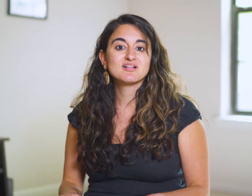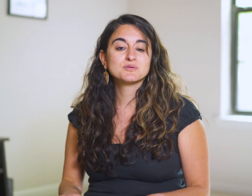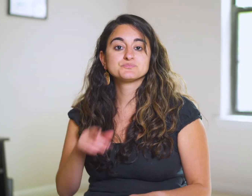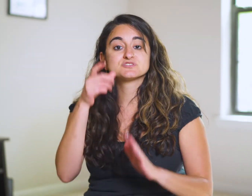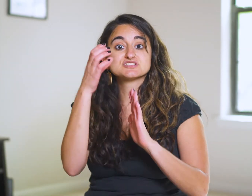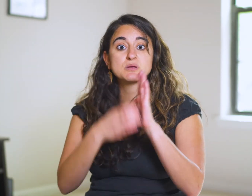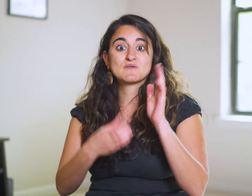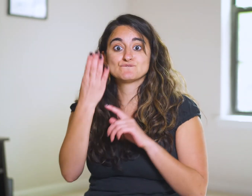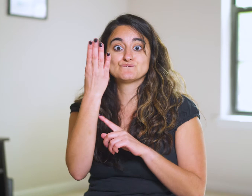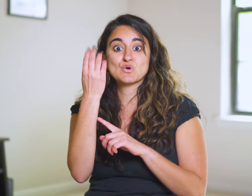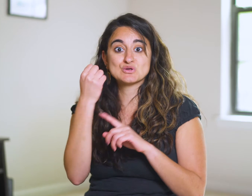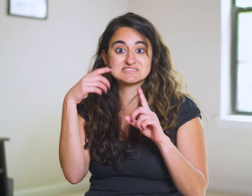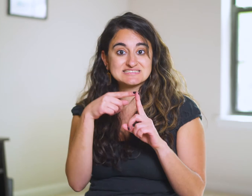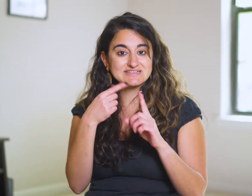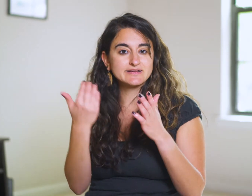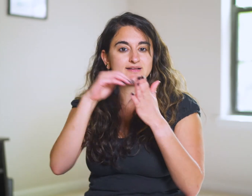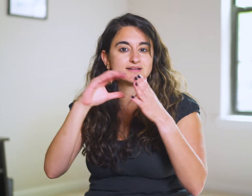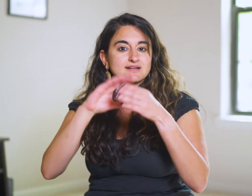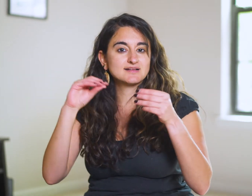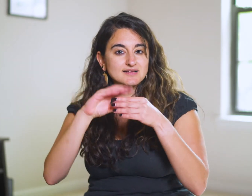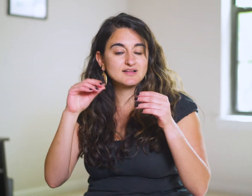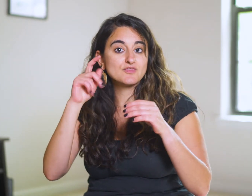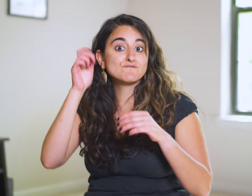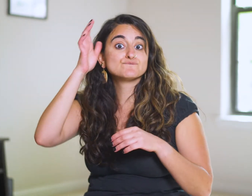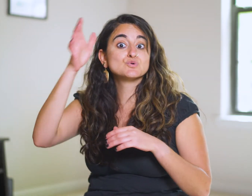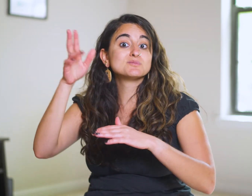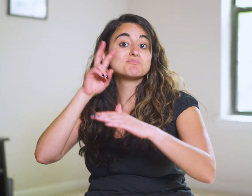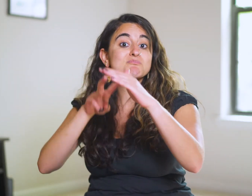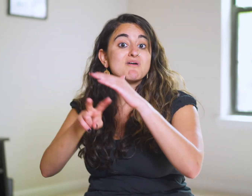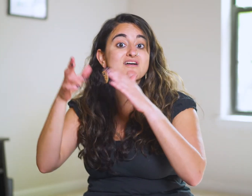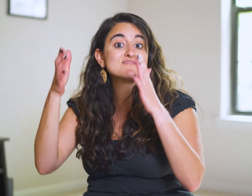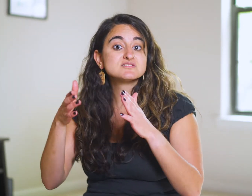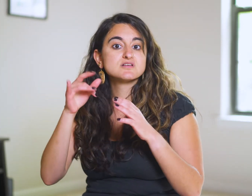Chapter 14 recounts the future prophecies